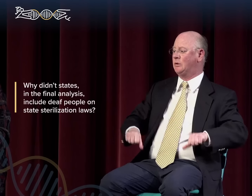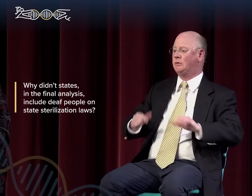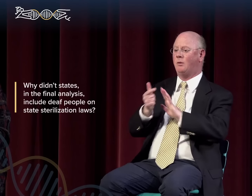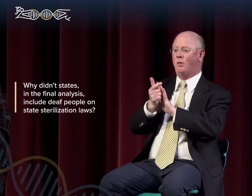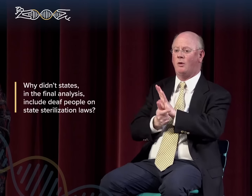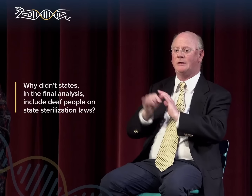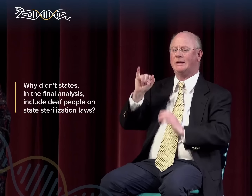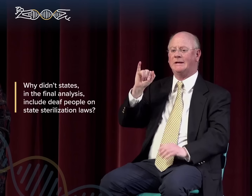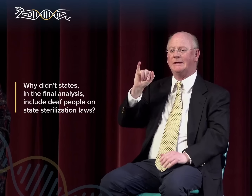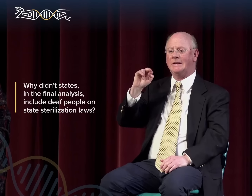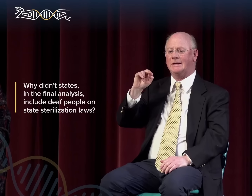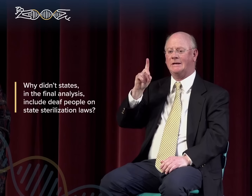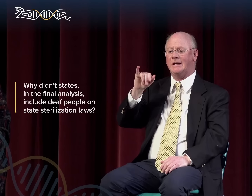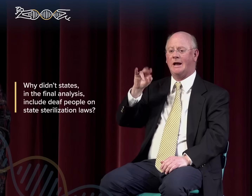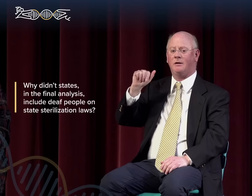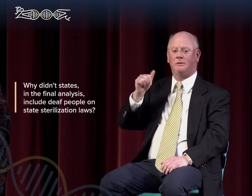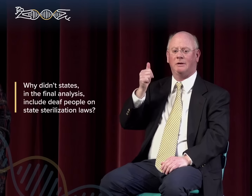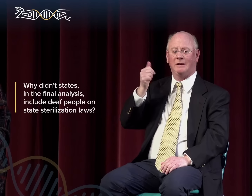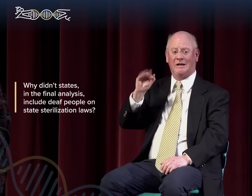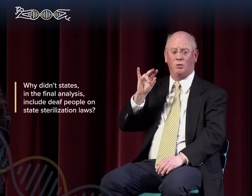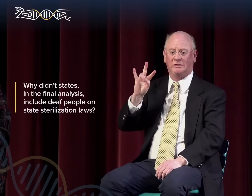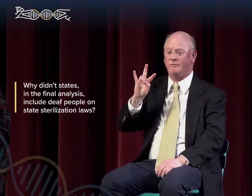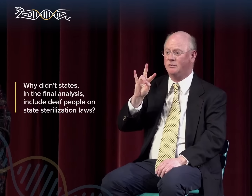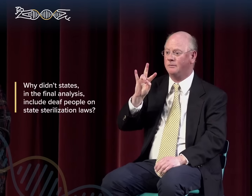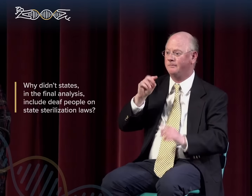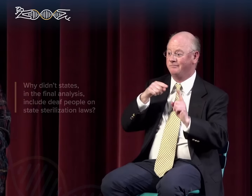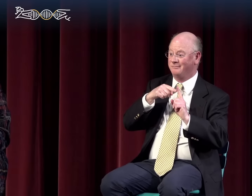sterilization laws was Indiana in 1907.